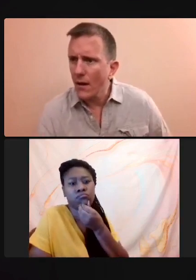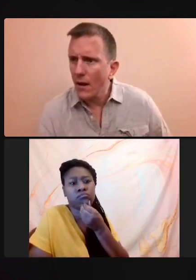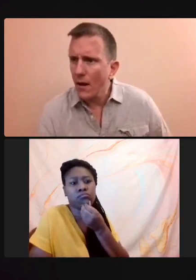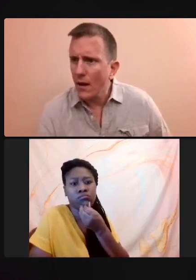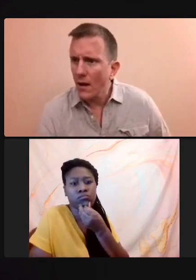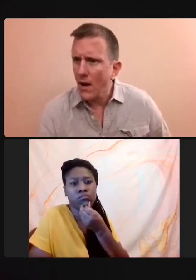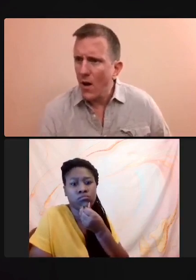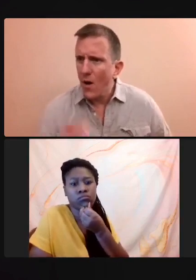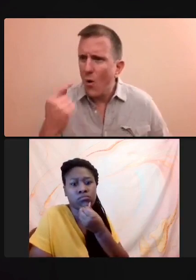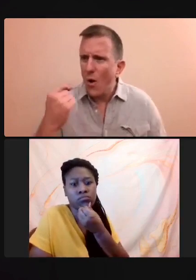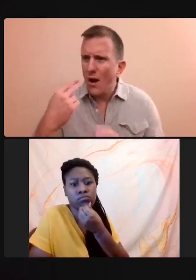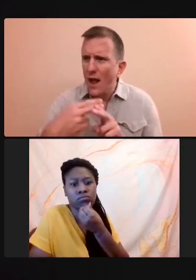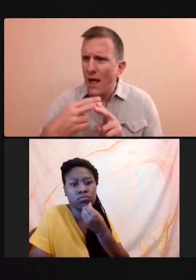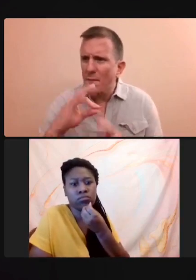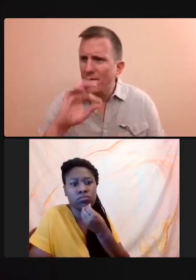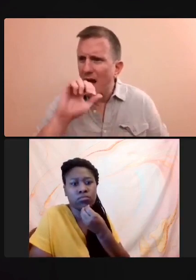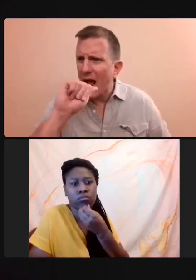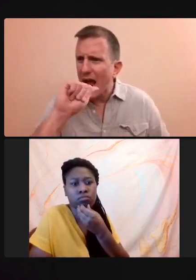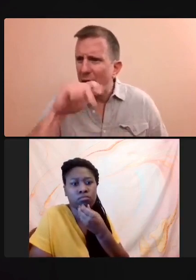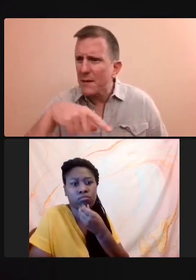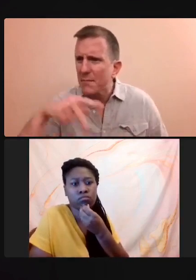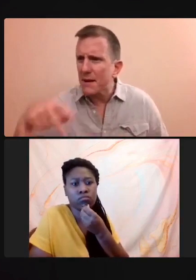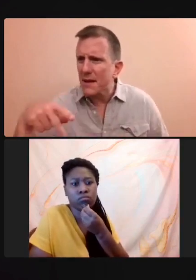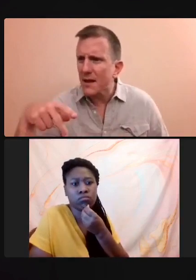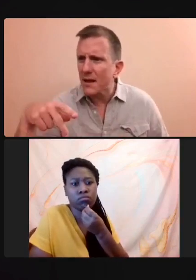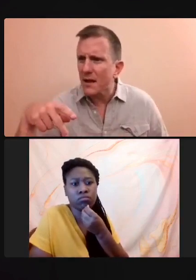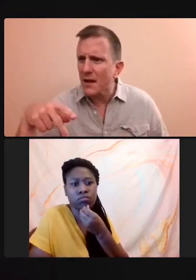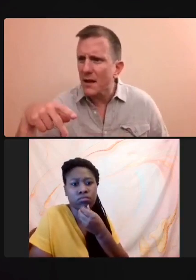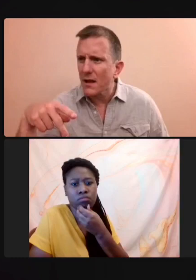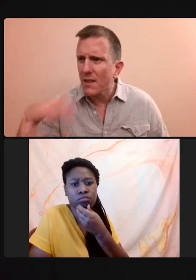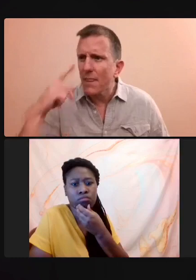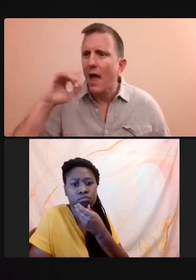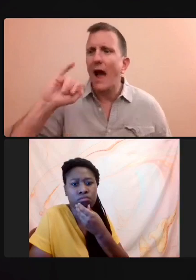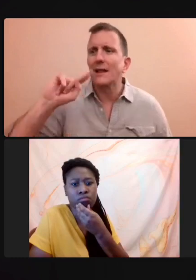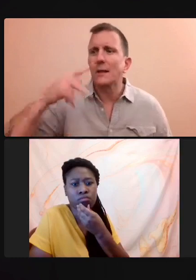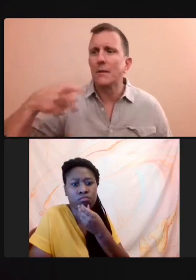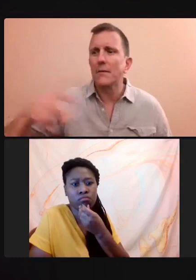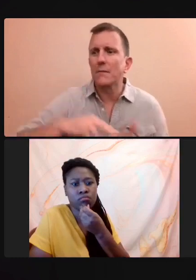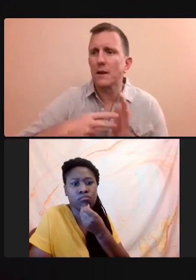Somebody says I want to change it, says I want to change.